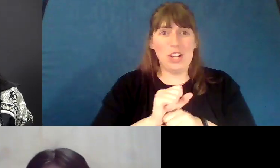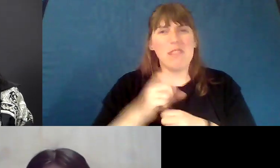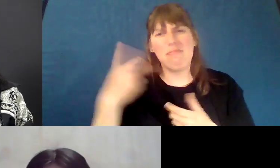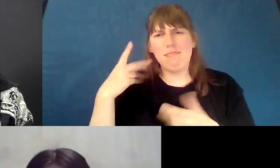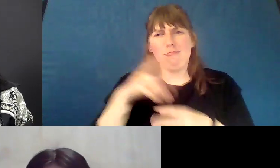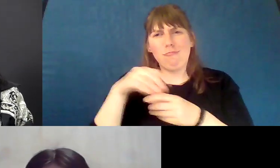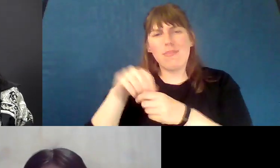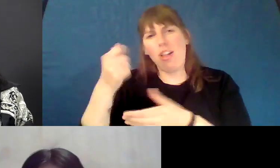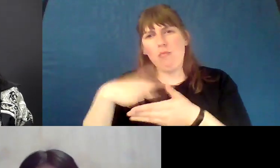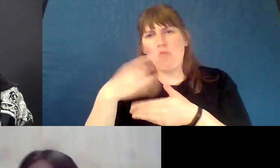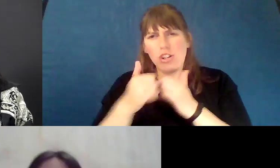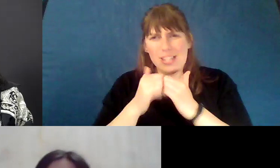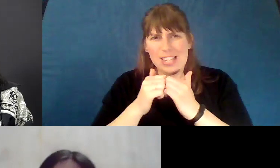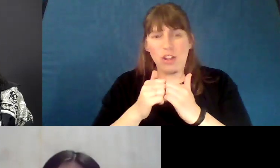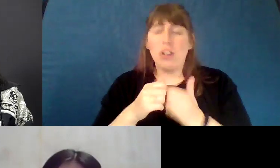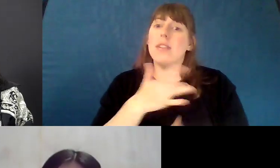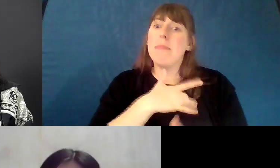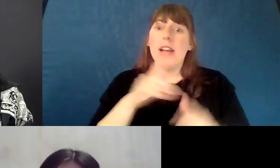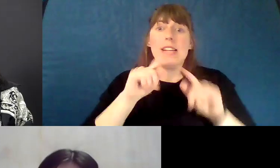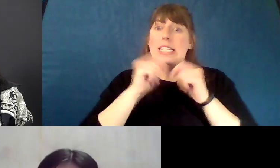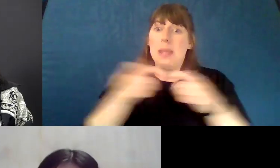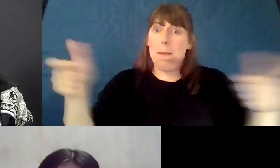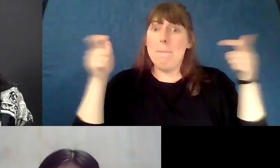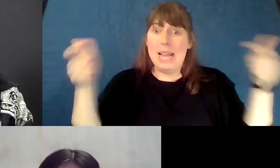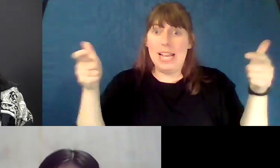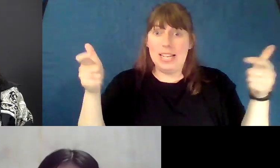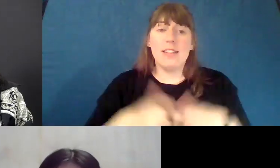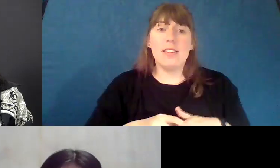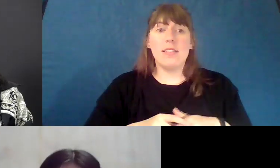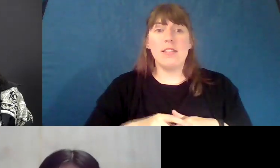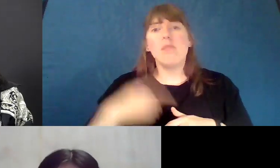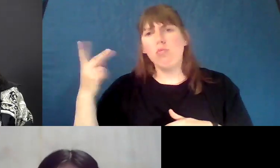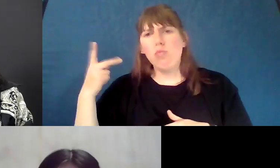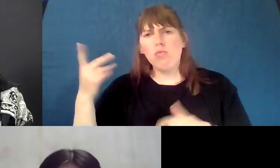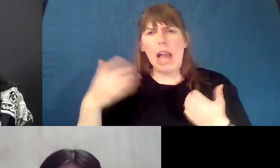kind of had a big team as well. And I think, we do have our respective fields that we work in.